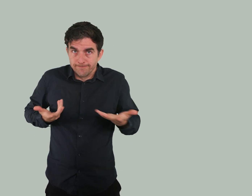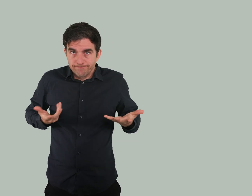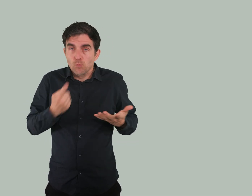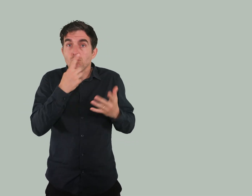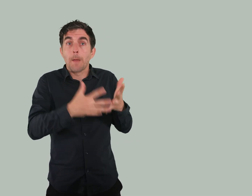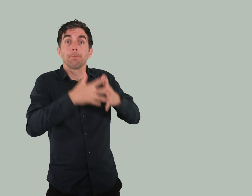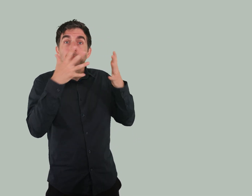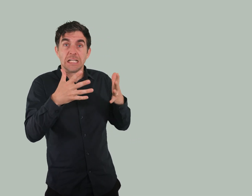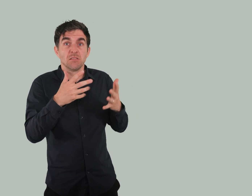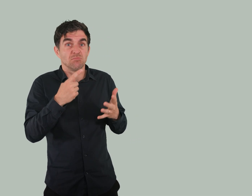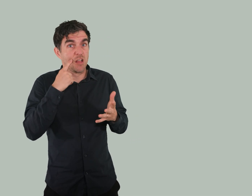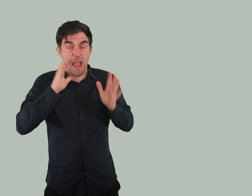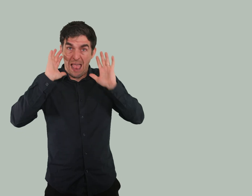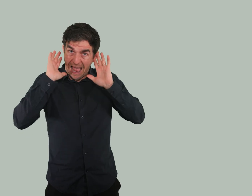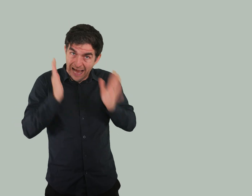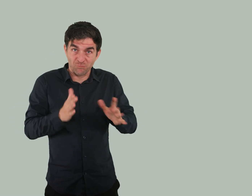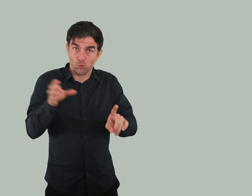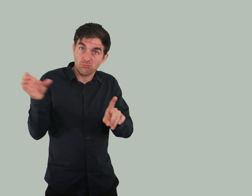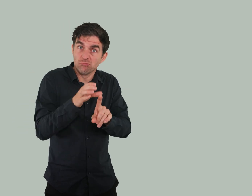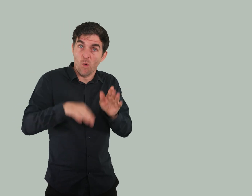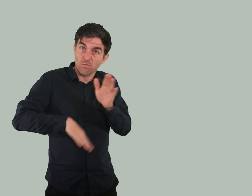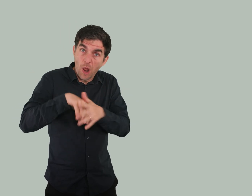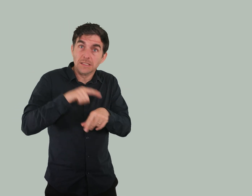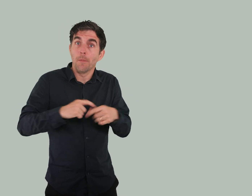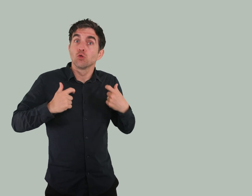One large employer told the review it had found it necessary to employ